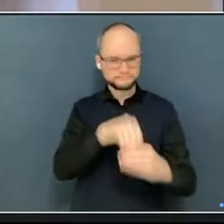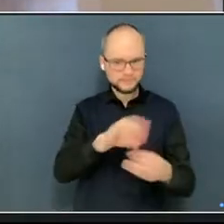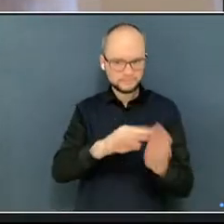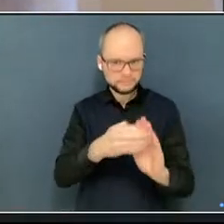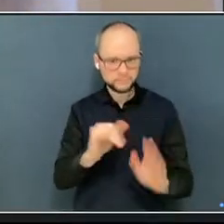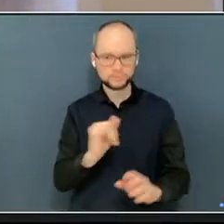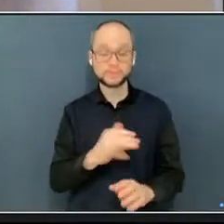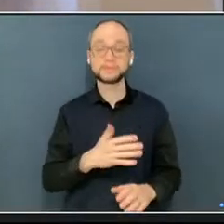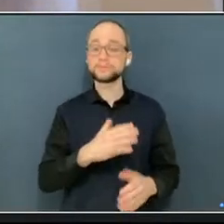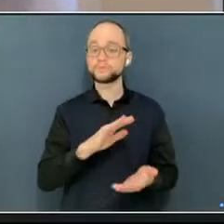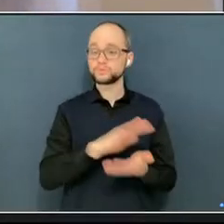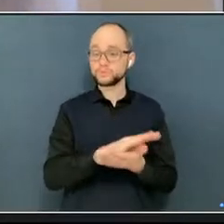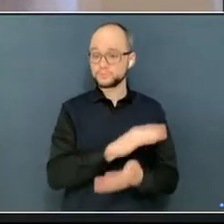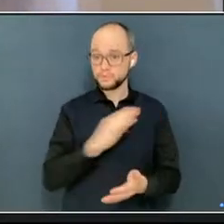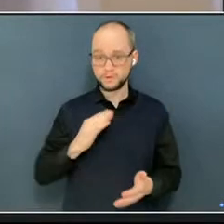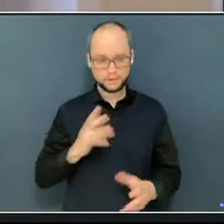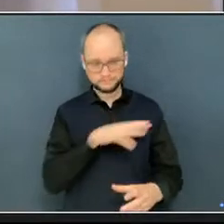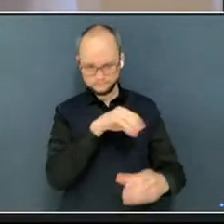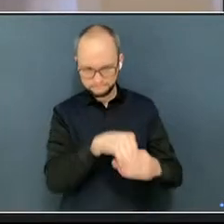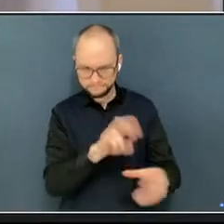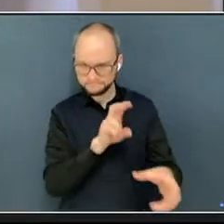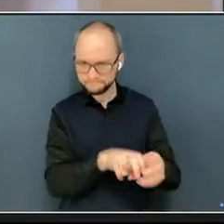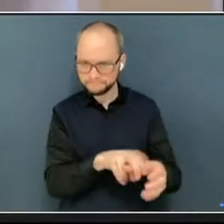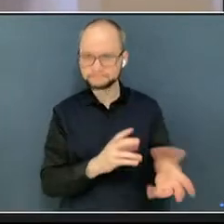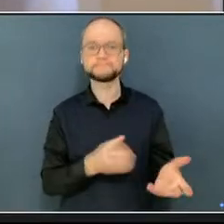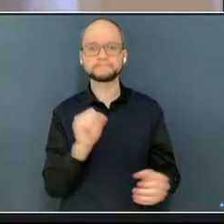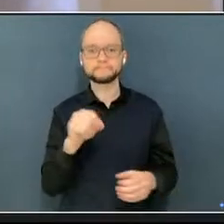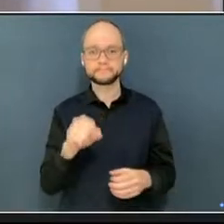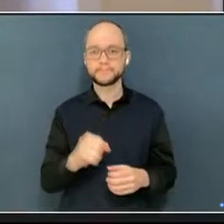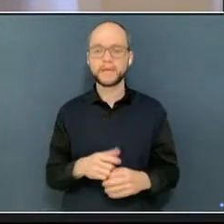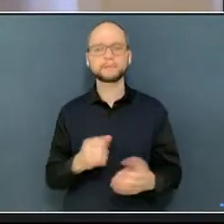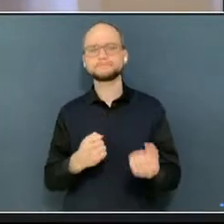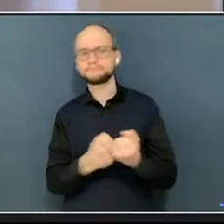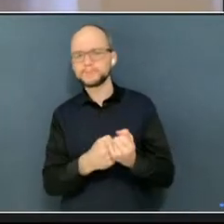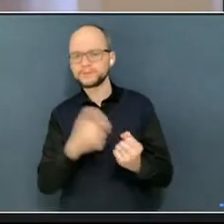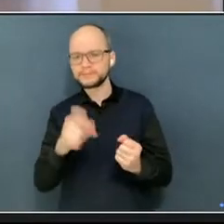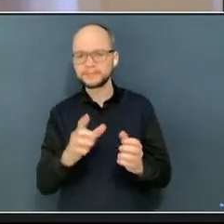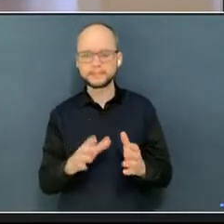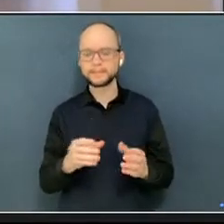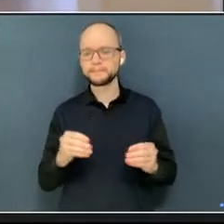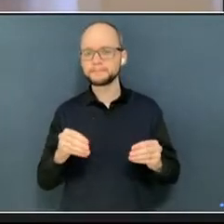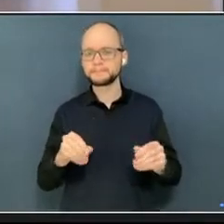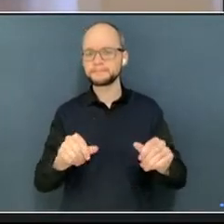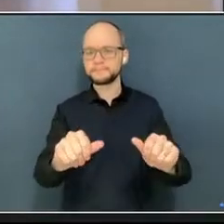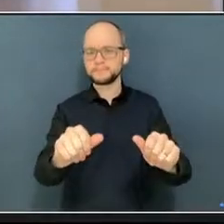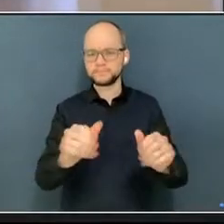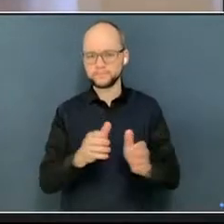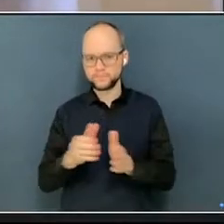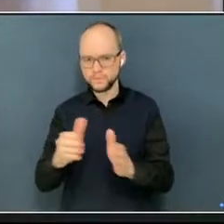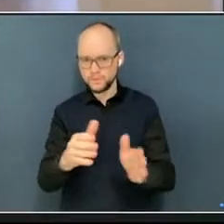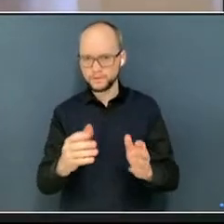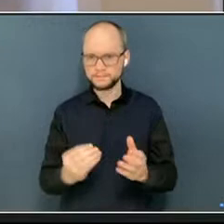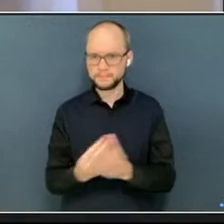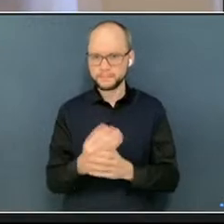advocating the need for a plank road and help organize the Richmond County agricultural society.